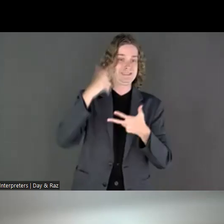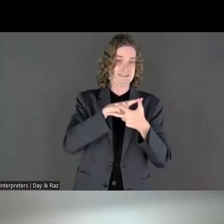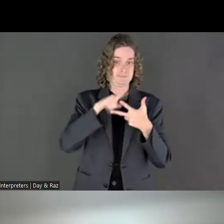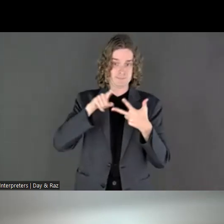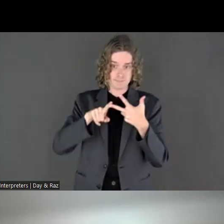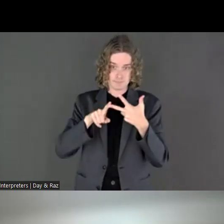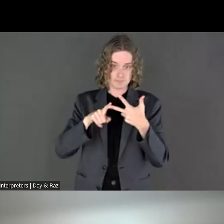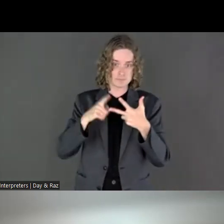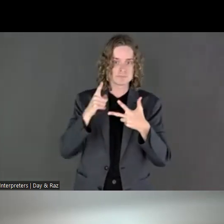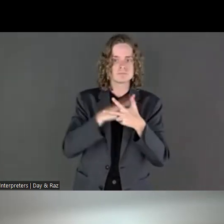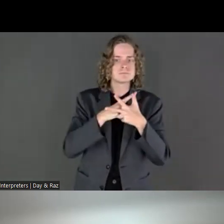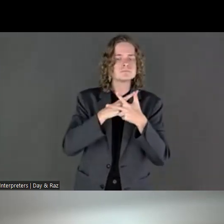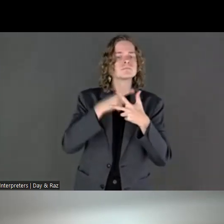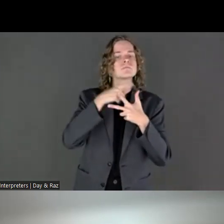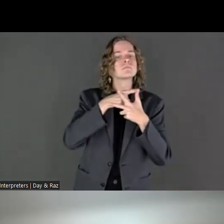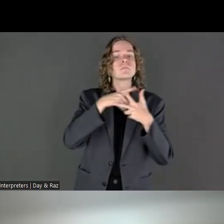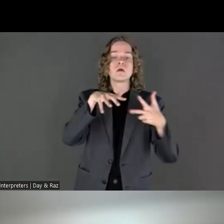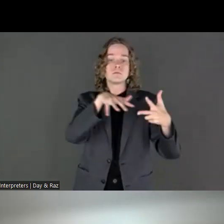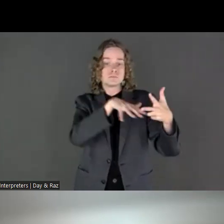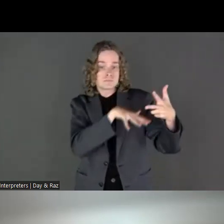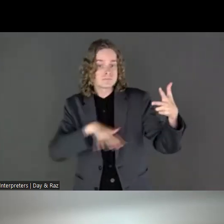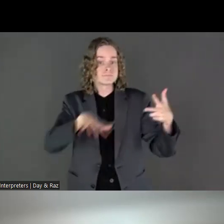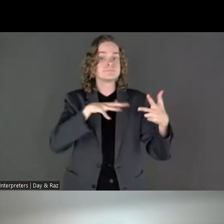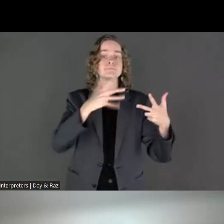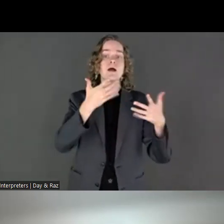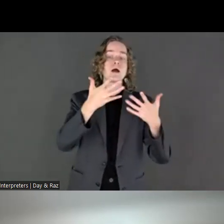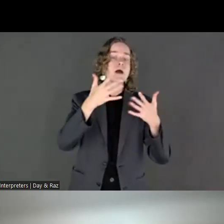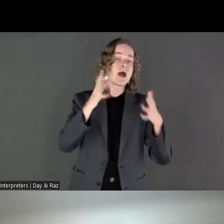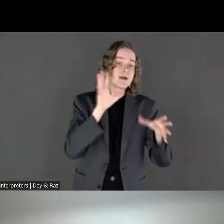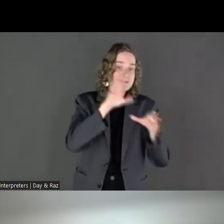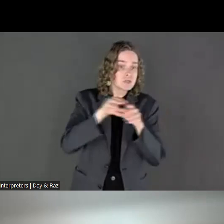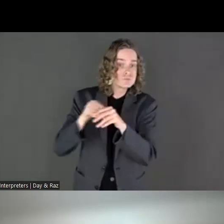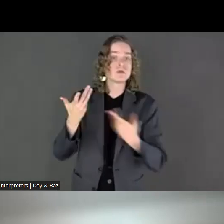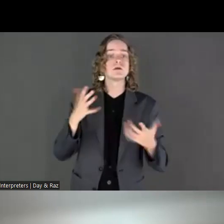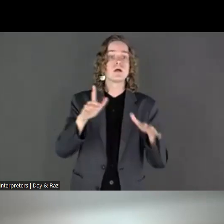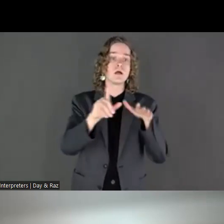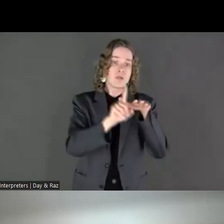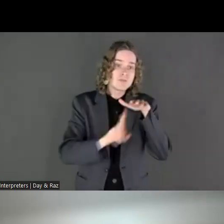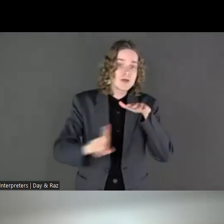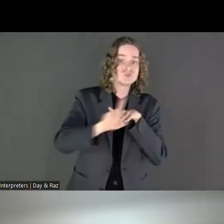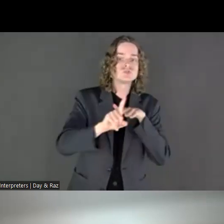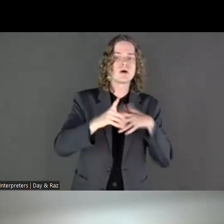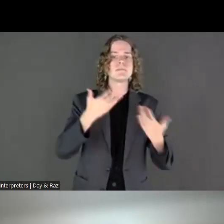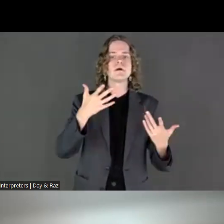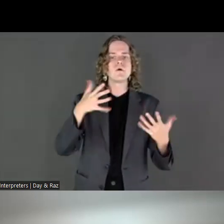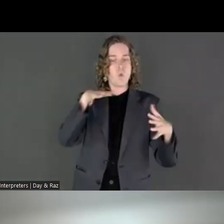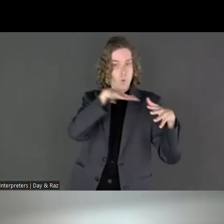and leadership of local and national actors in human coordination, mechanism and human response.